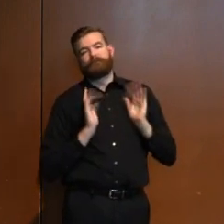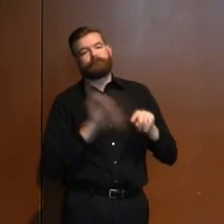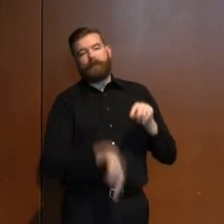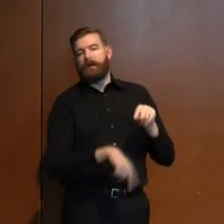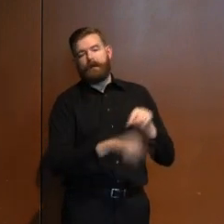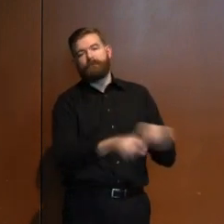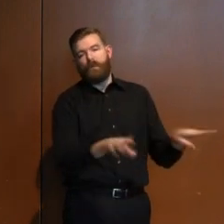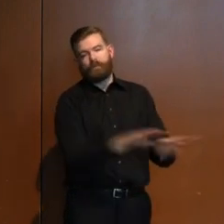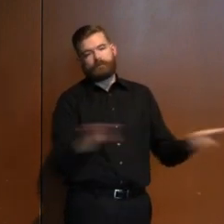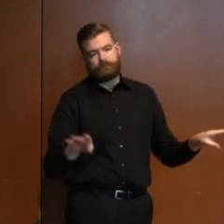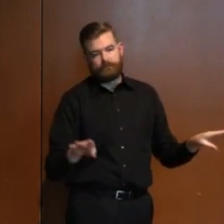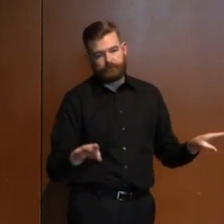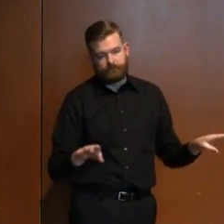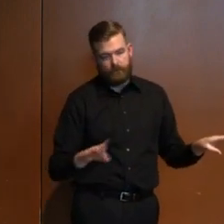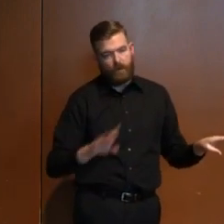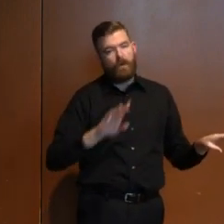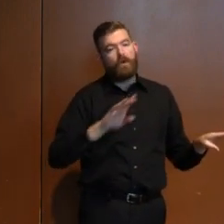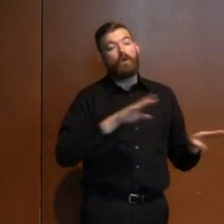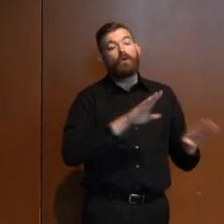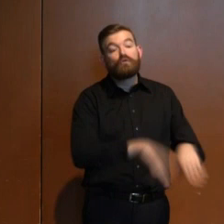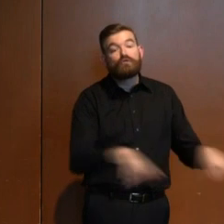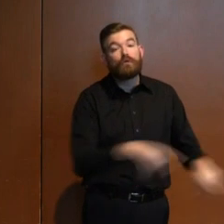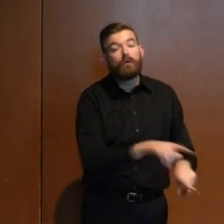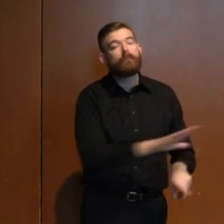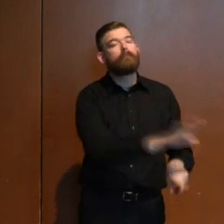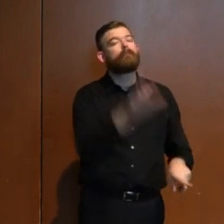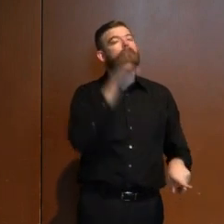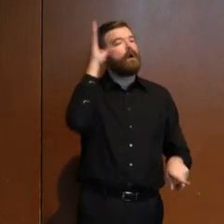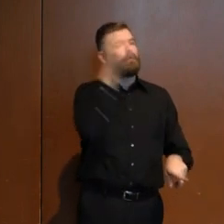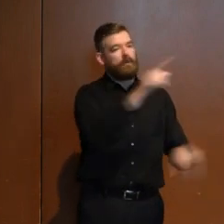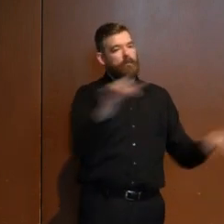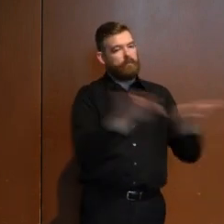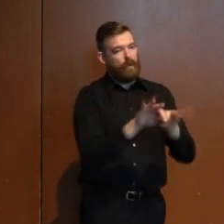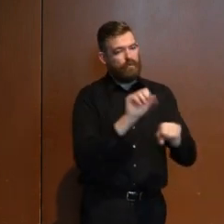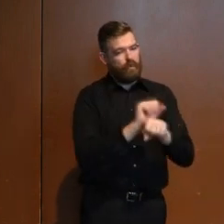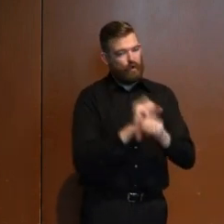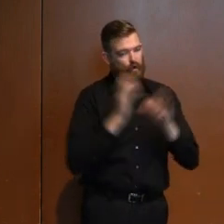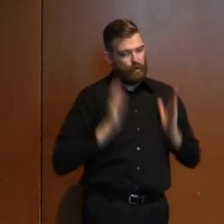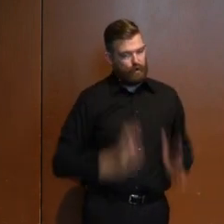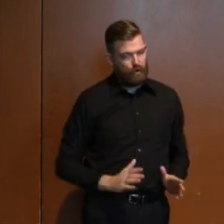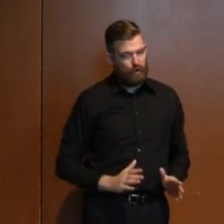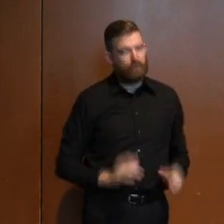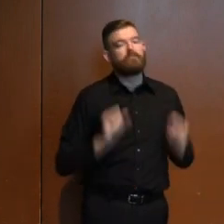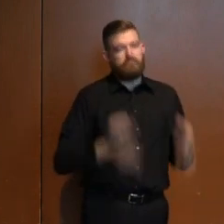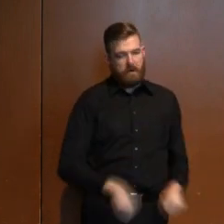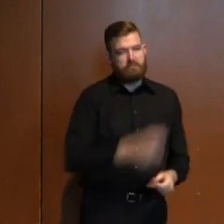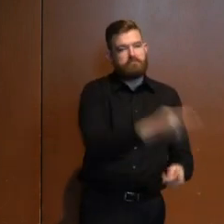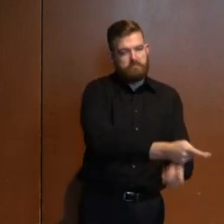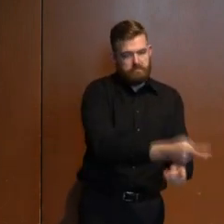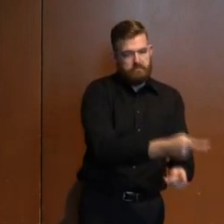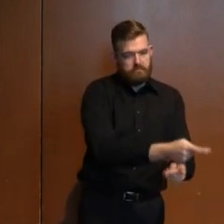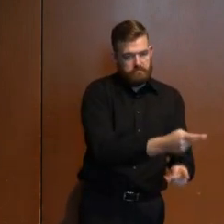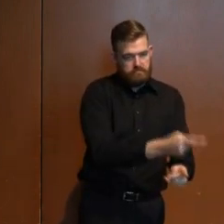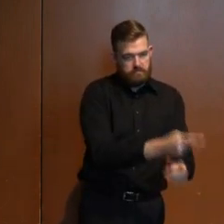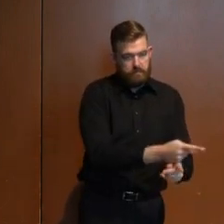NEED TO ABIDE BY NEW HEALTH AND SAFETY GUIDELINES WHICH WILL BE RELEASED IN COMFORT UNDER ADVISEMENT FROM JUDY AND HER TEAM.